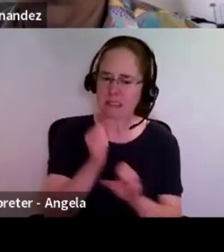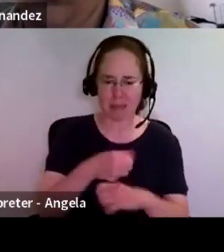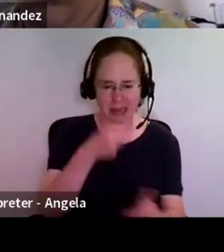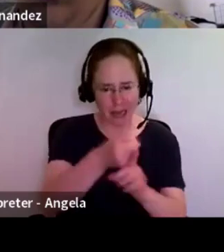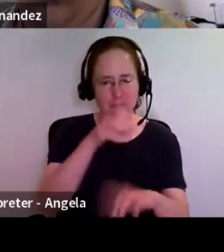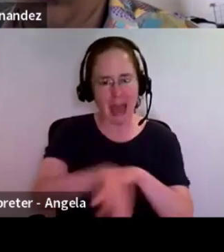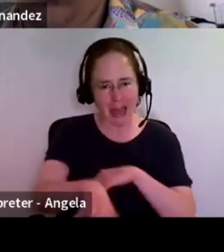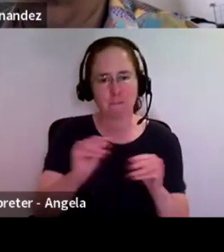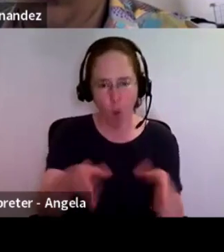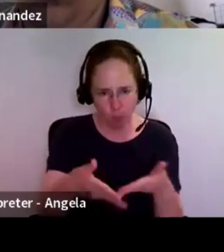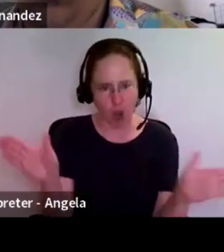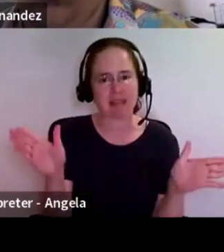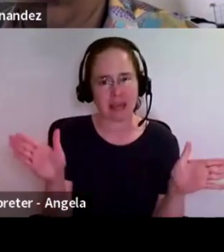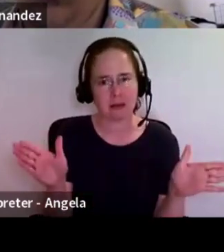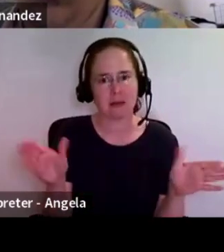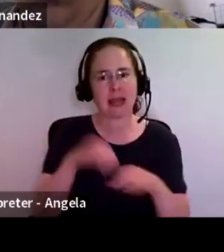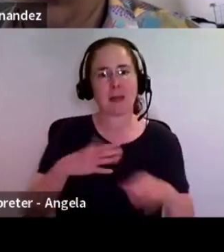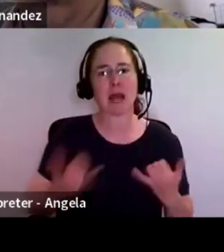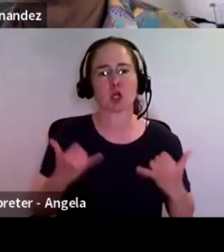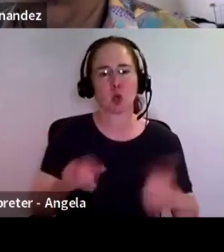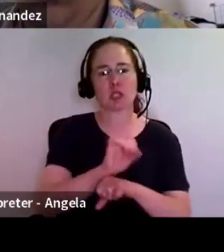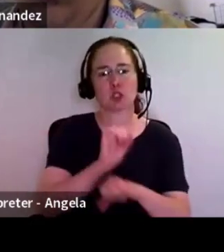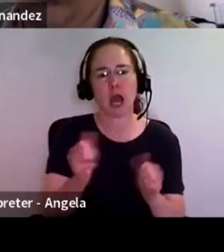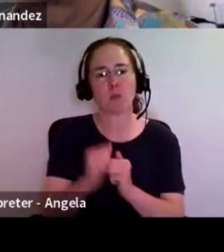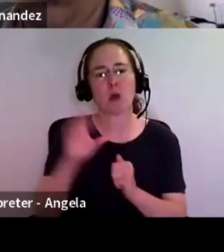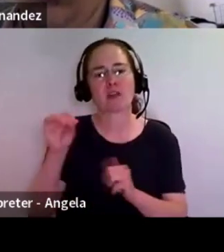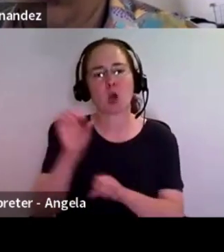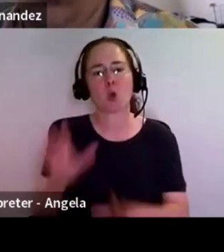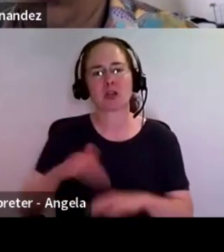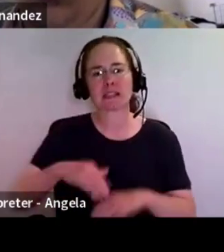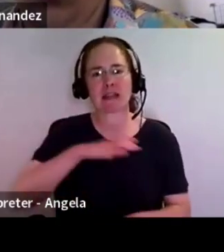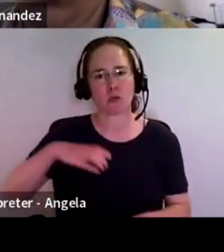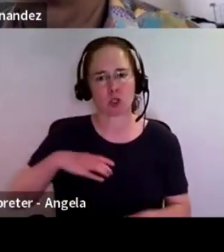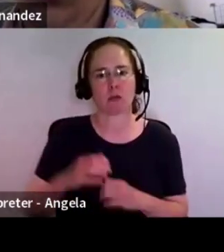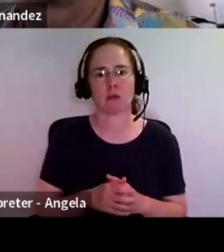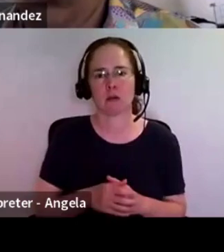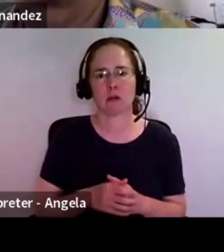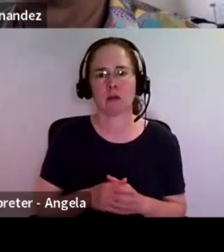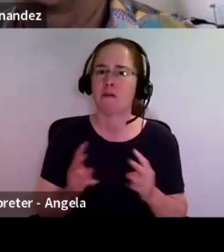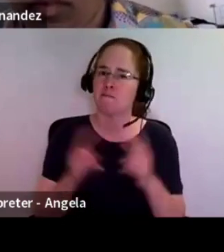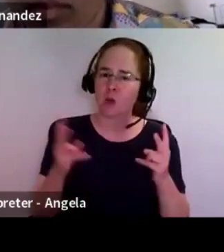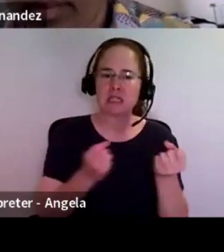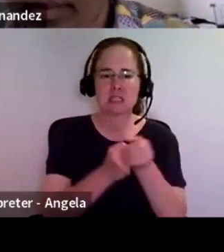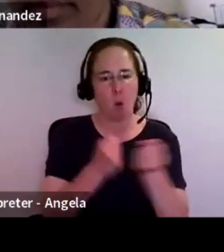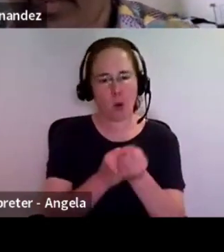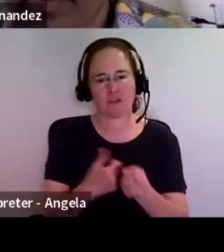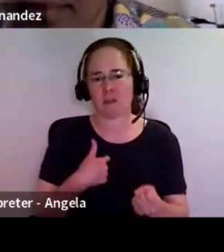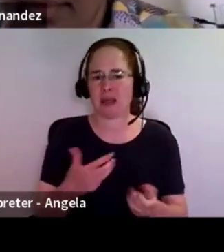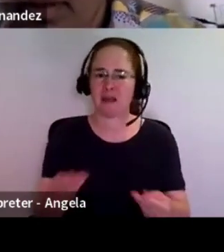broadly in my current job with my coworkers at the council, they are very supportive and give me good guidance, and my